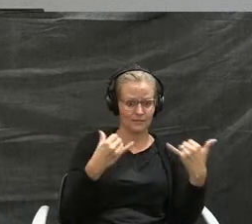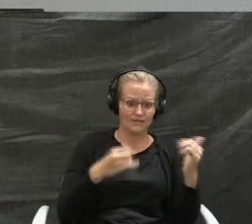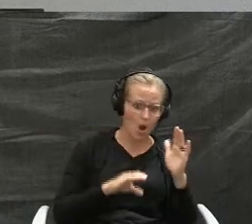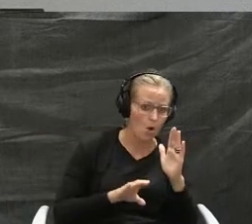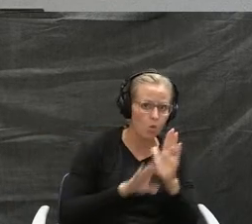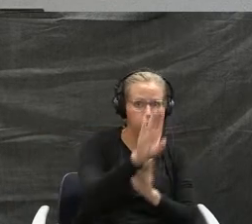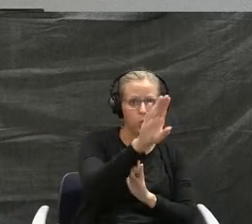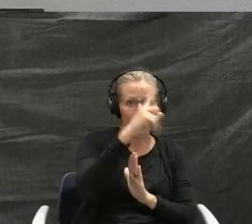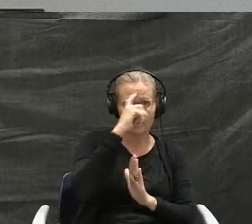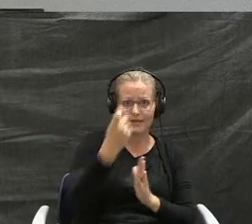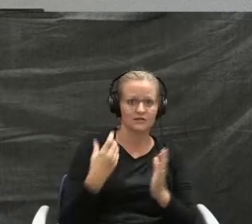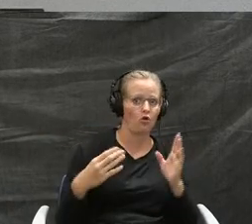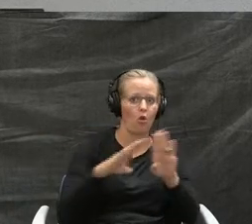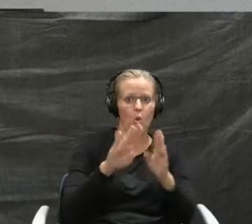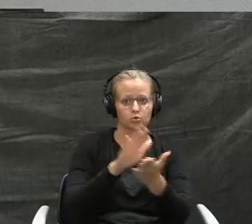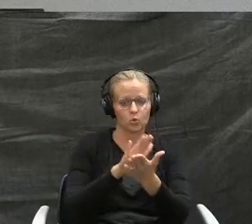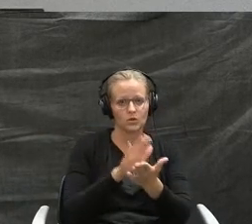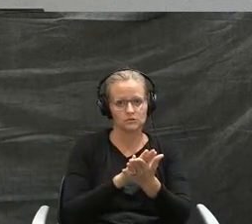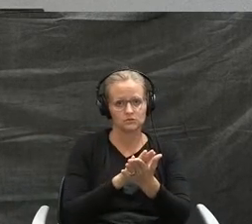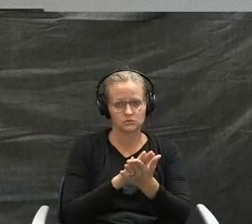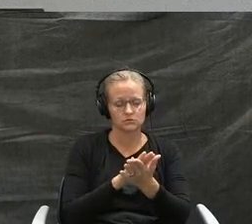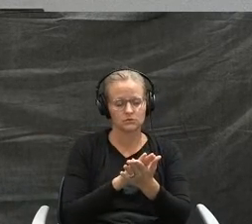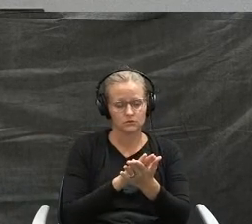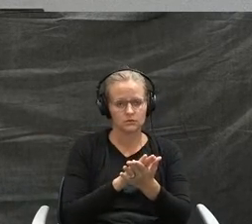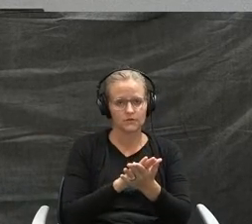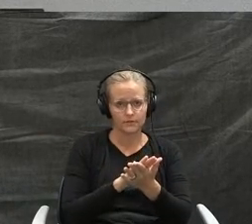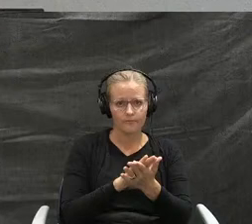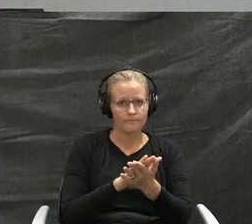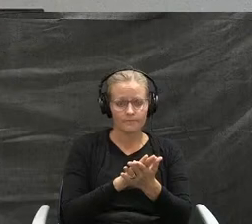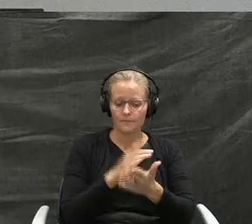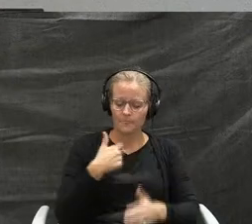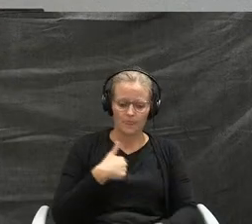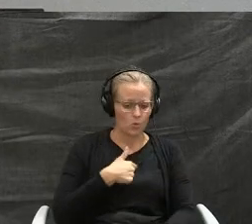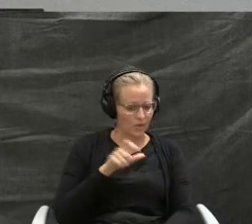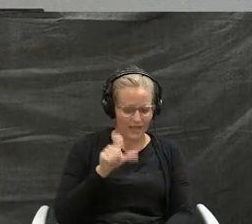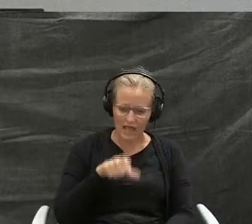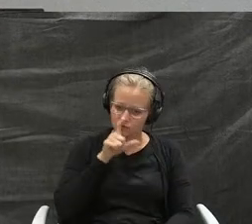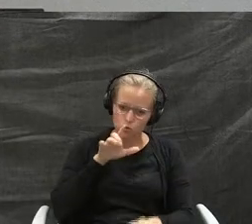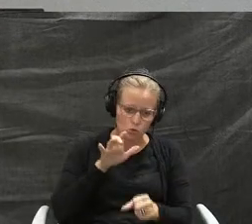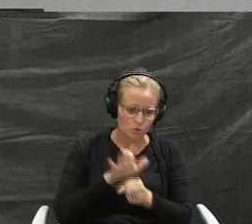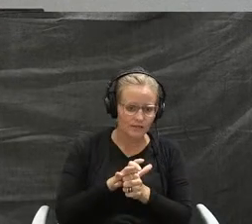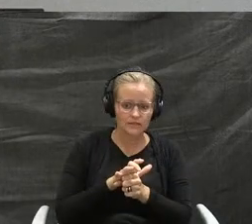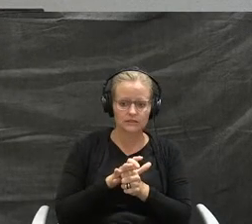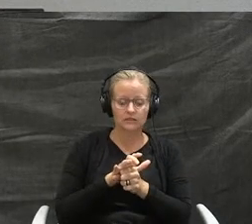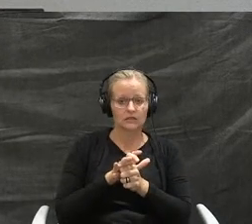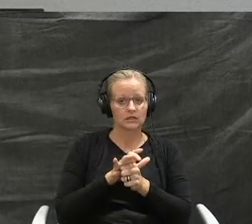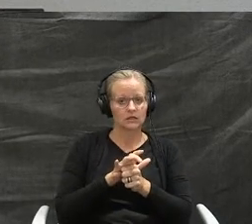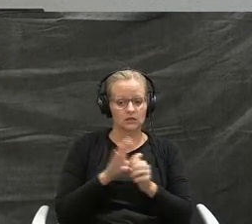And we just have to commit to socialization as a part of being a human being.